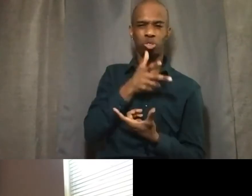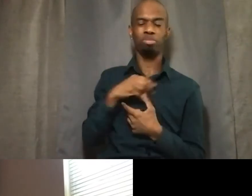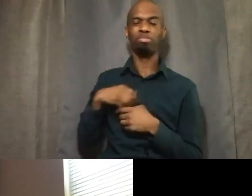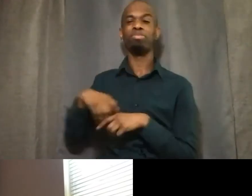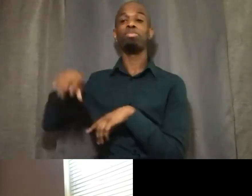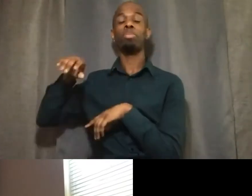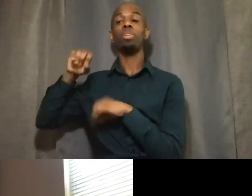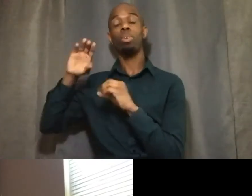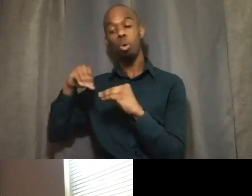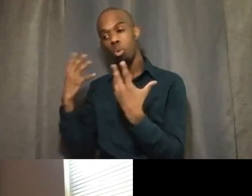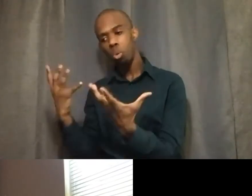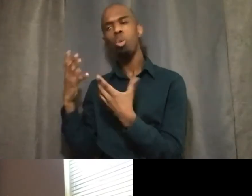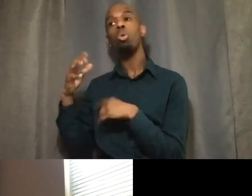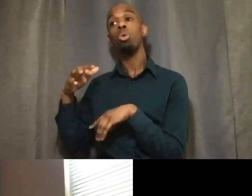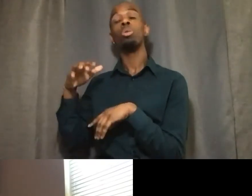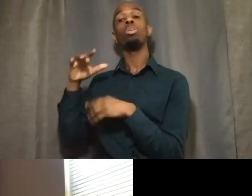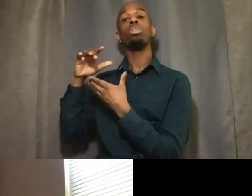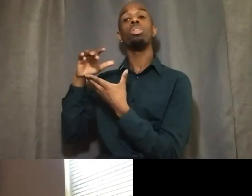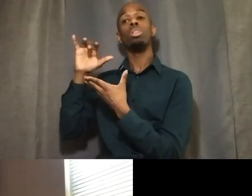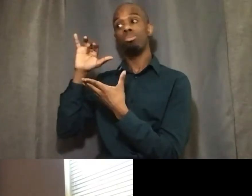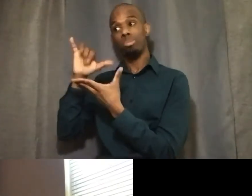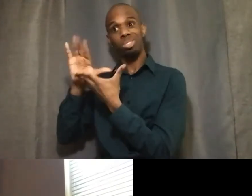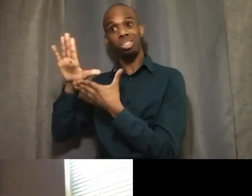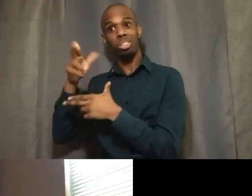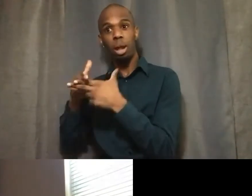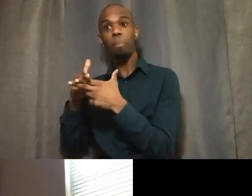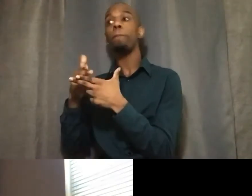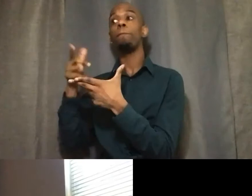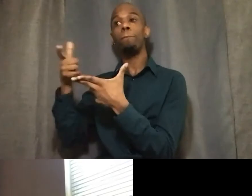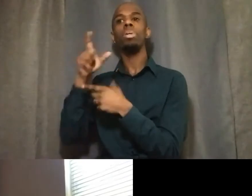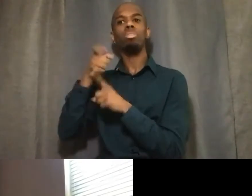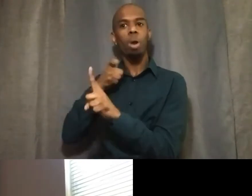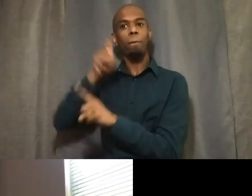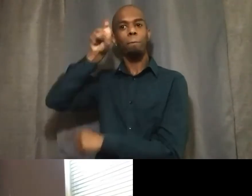this is why 68 year old women are not mothers, they're grandmothers.